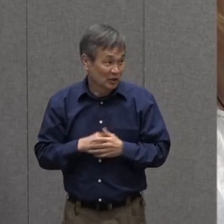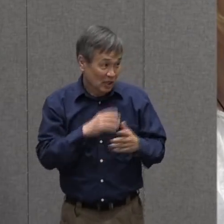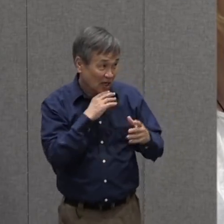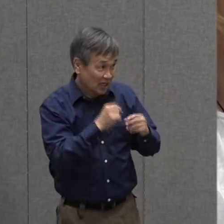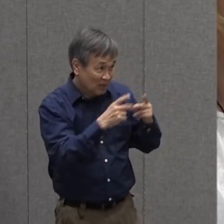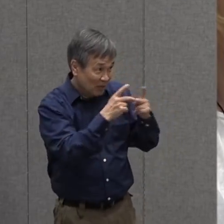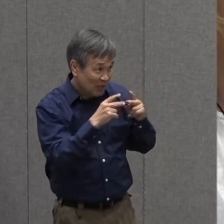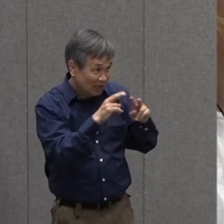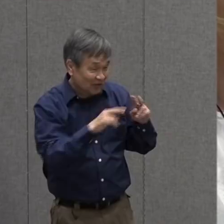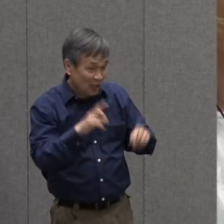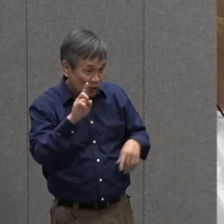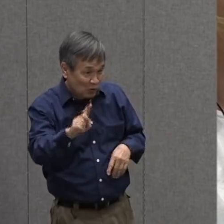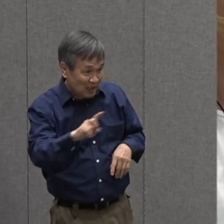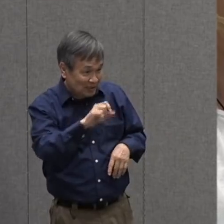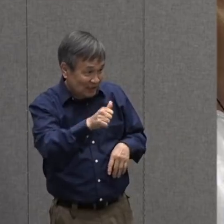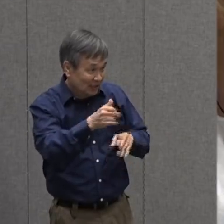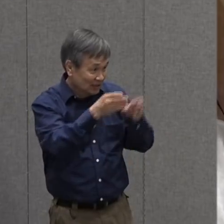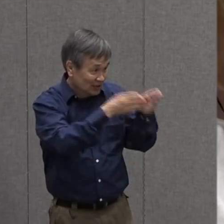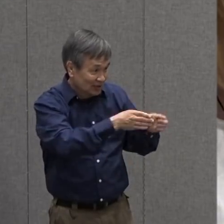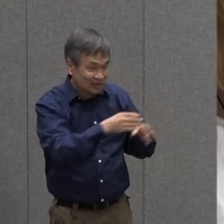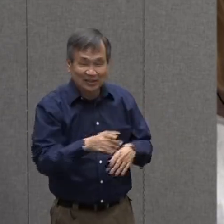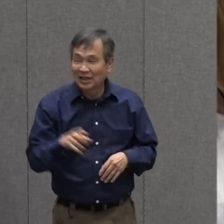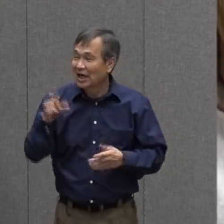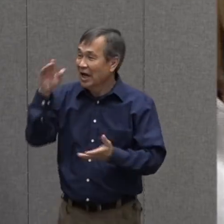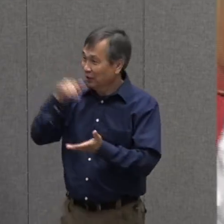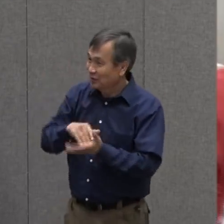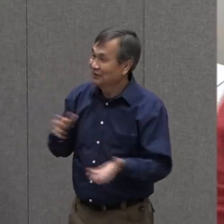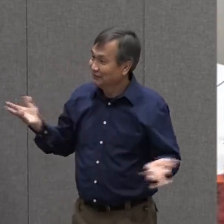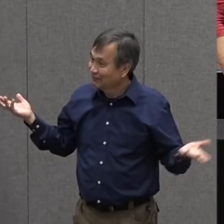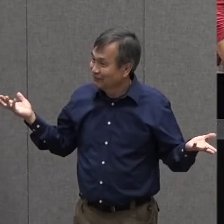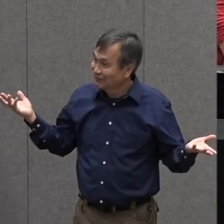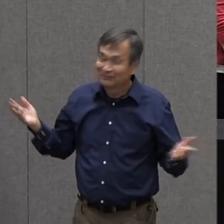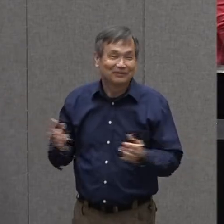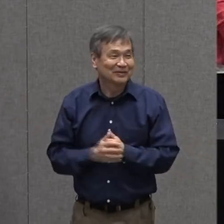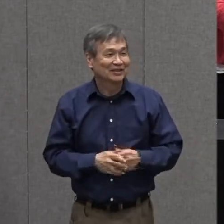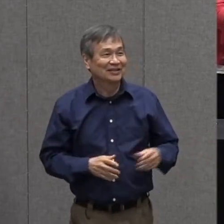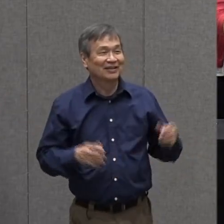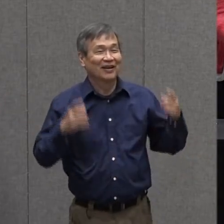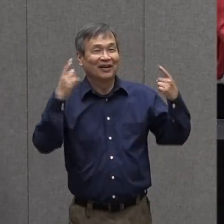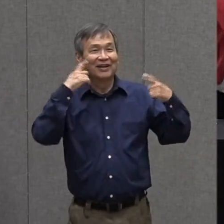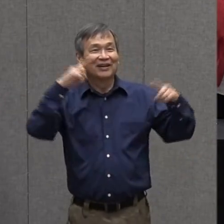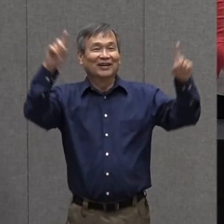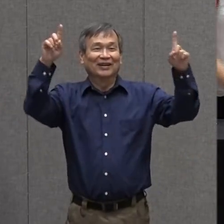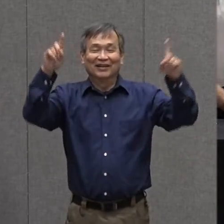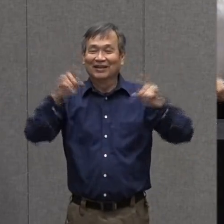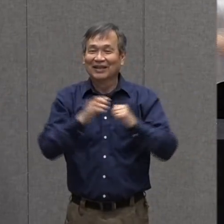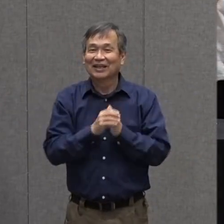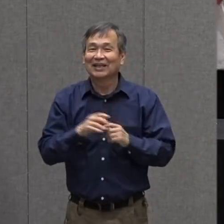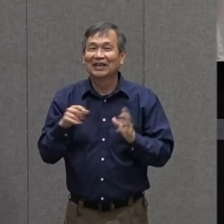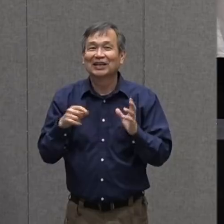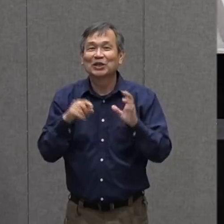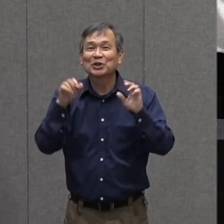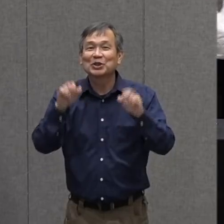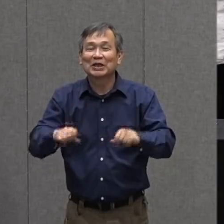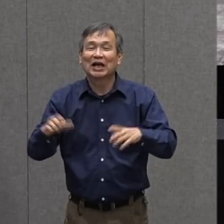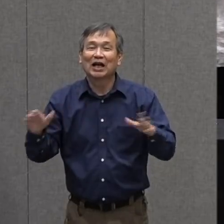So if we're talking place value you have ones, tens then, Hundreds. Yeah, we did it. Good job. This is something you could easily do at home.